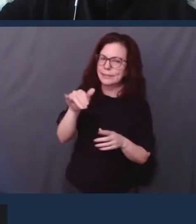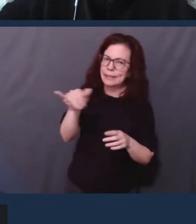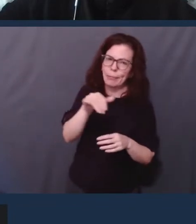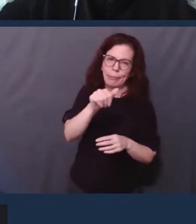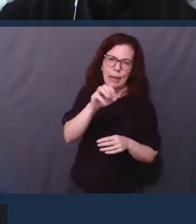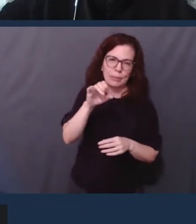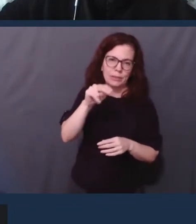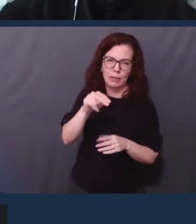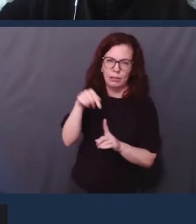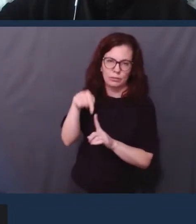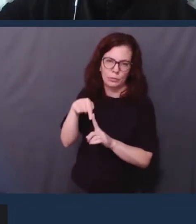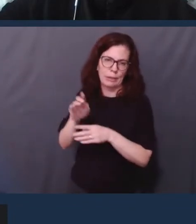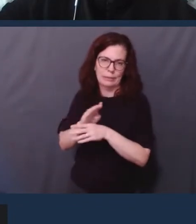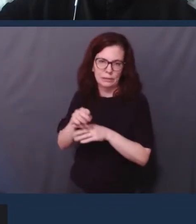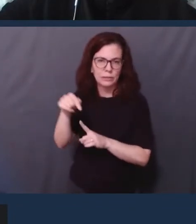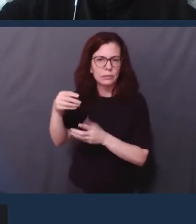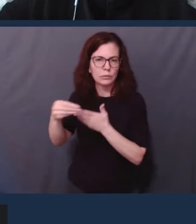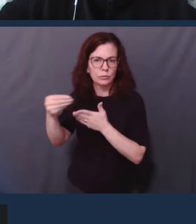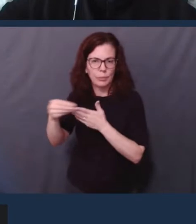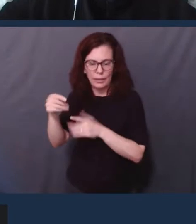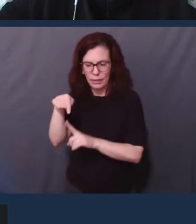You have all of your transaction data sitting in Redshift.